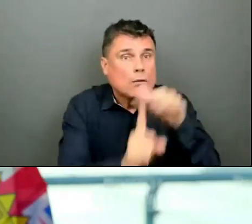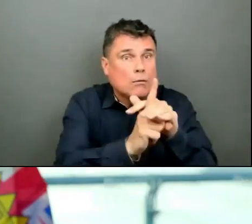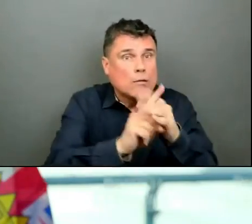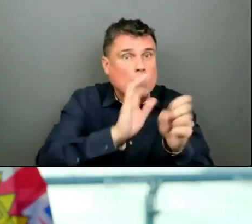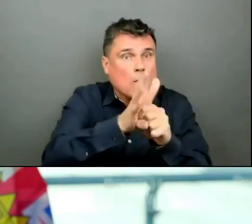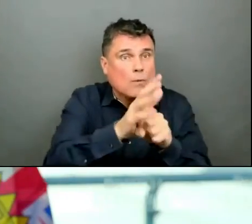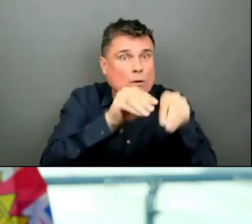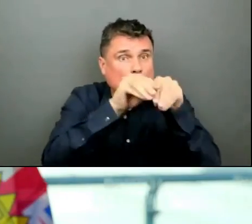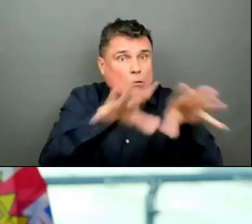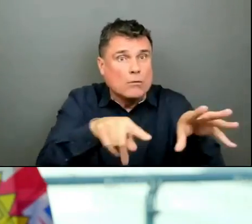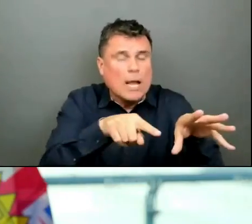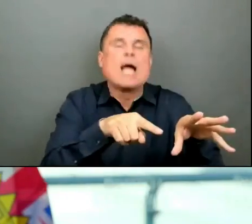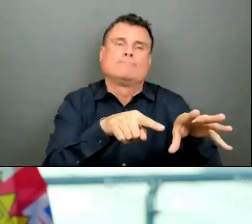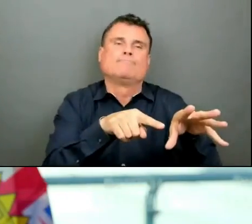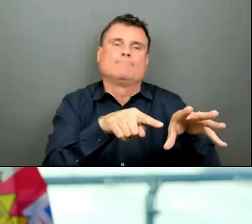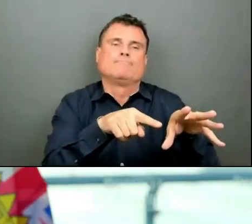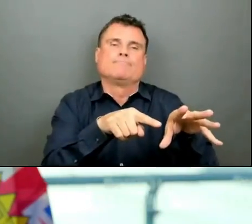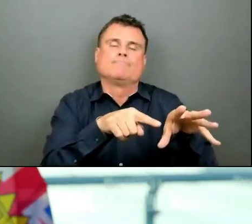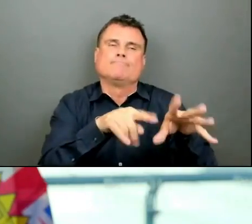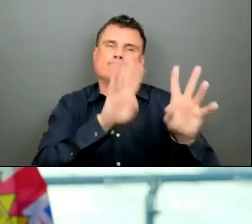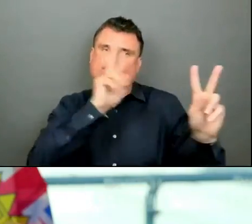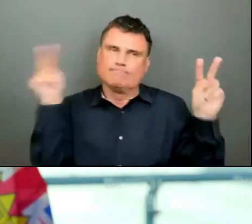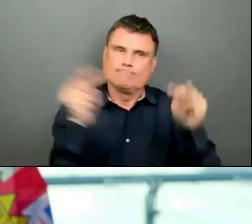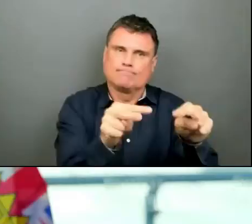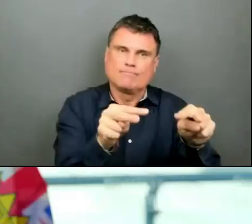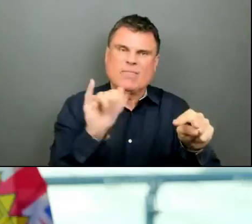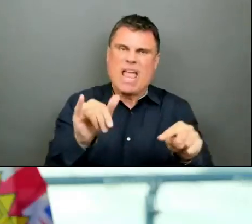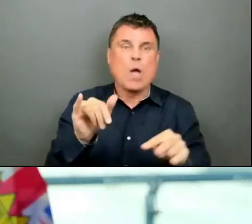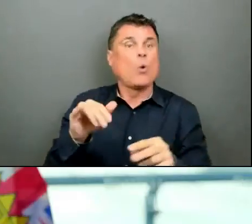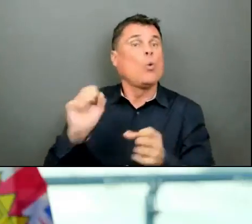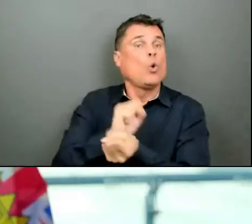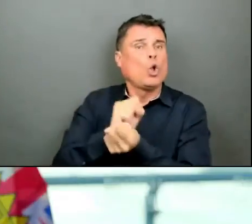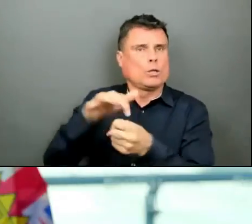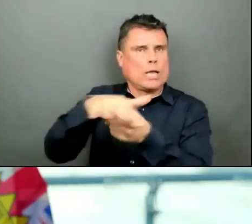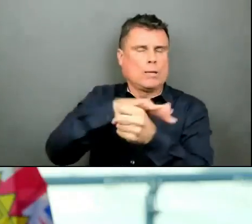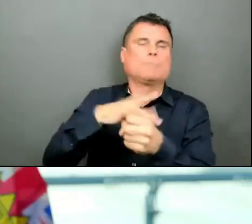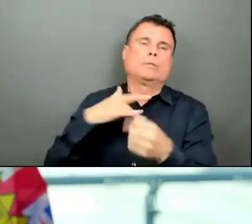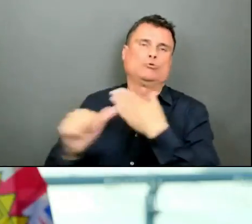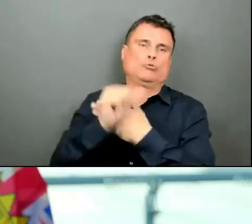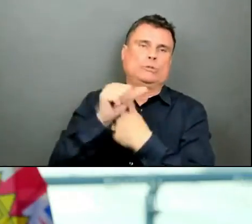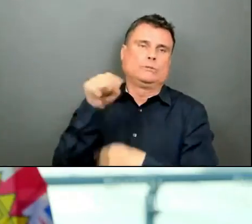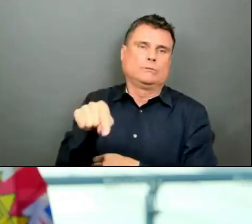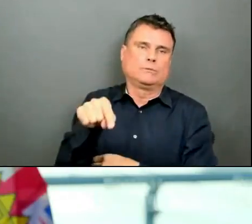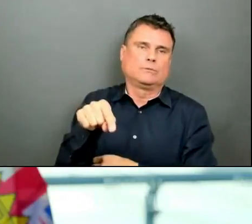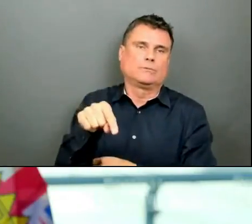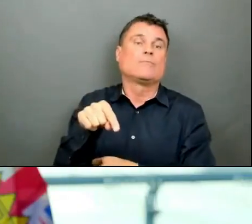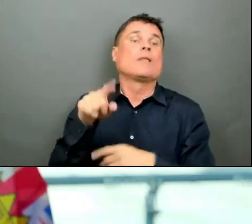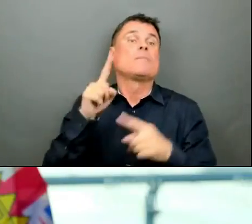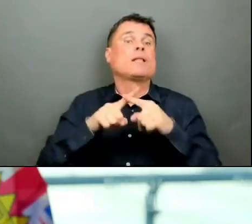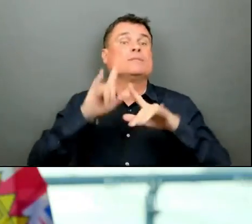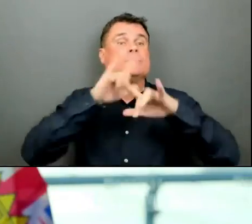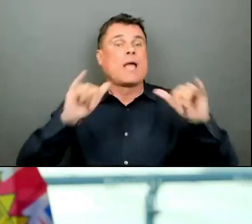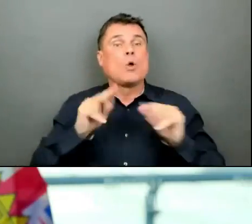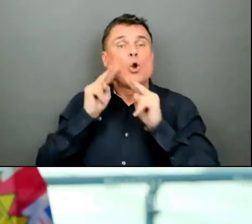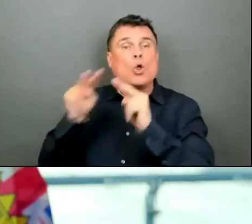But we also need to look at the amount vaccine we